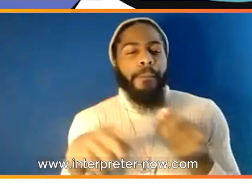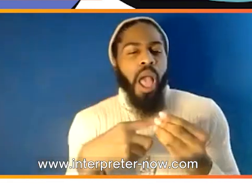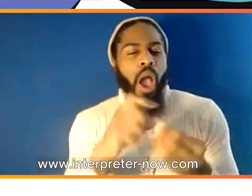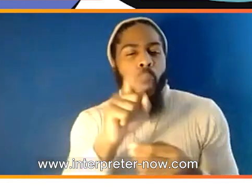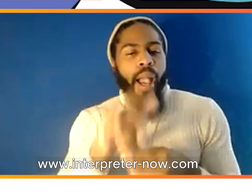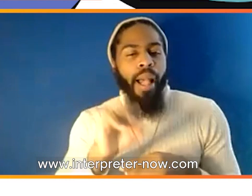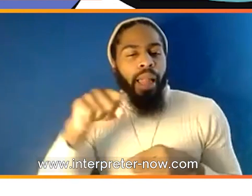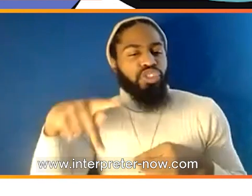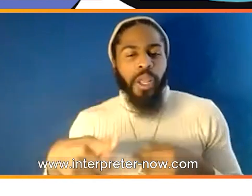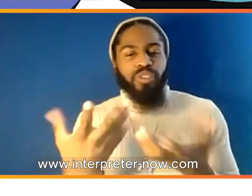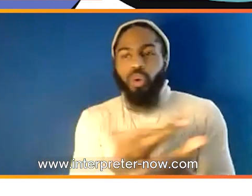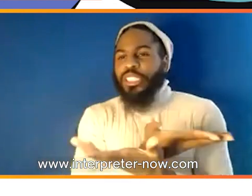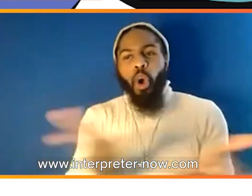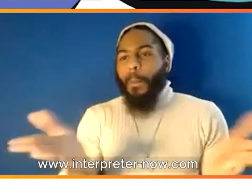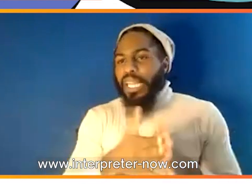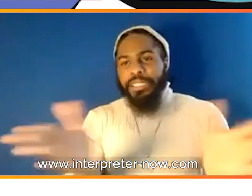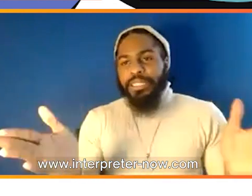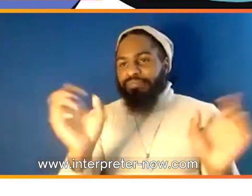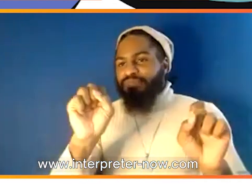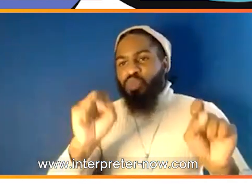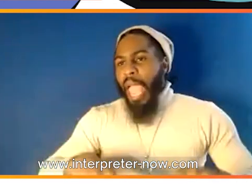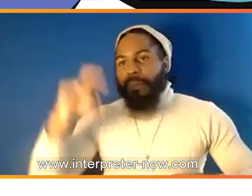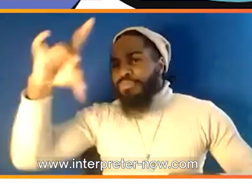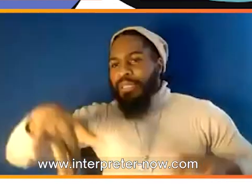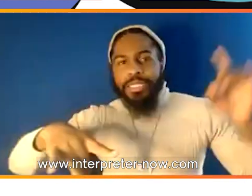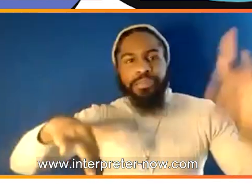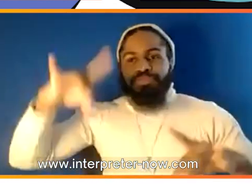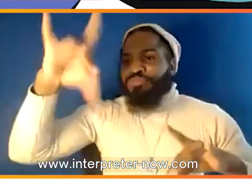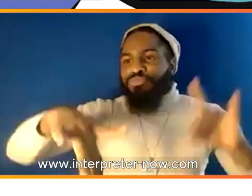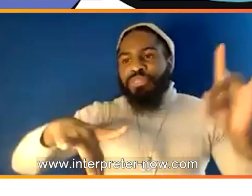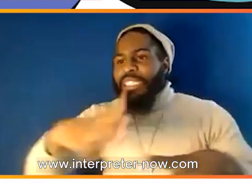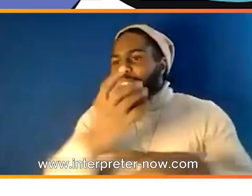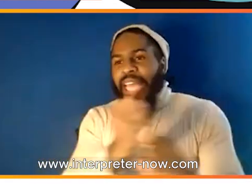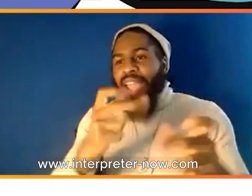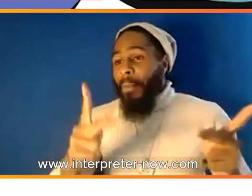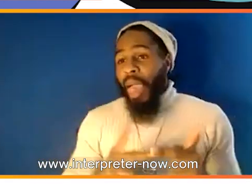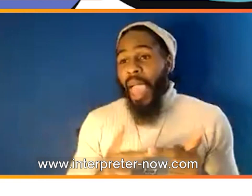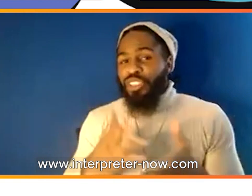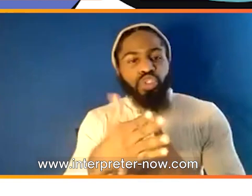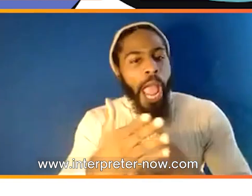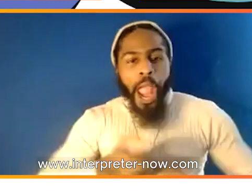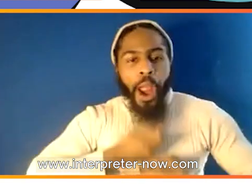talked about, what said here stays here. But it was a great place for people to come and share and understand what's going on.